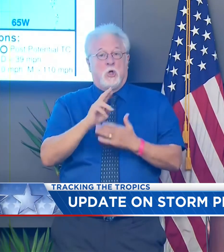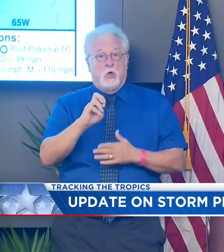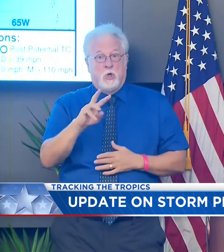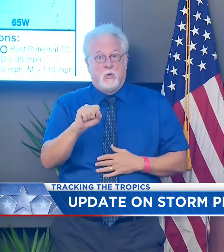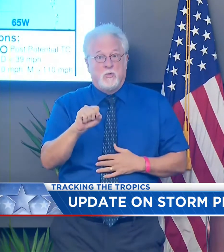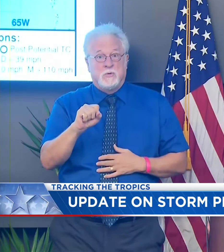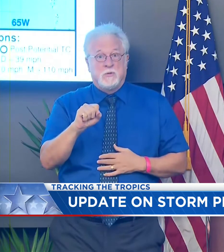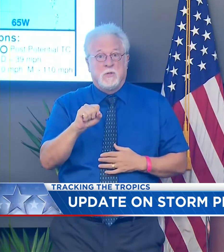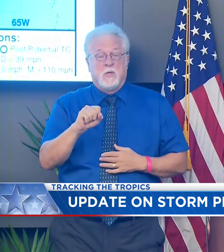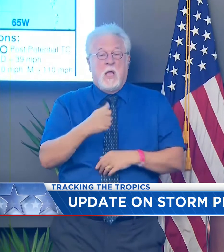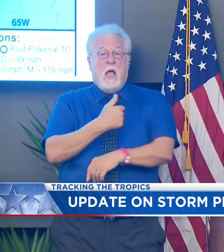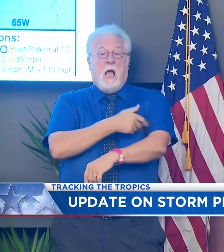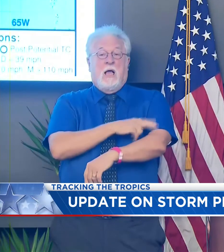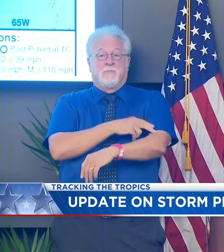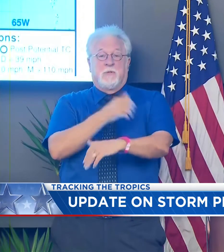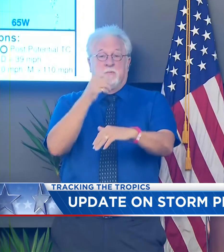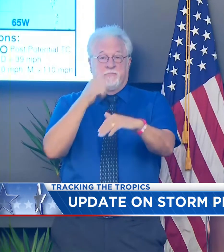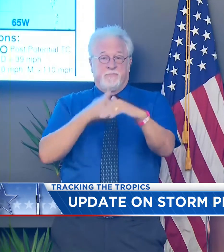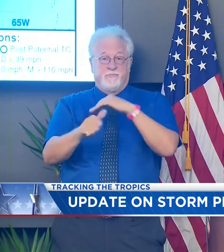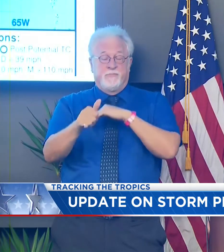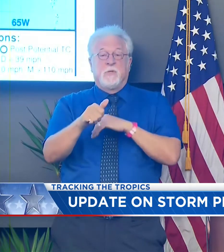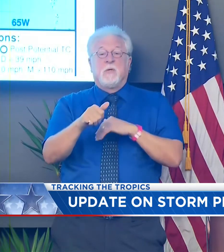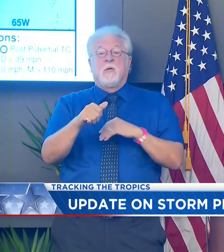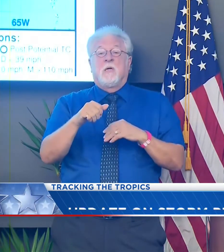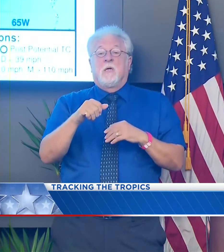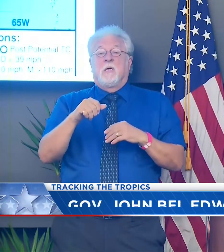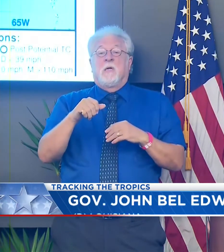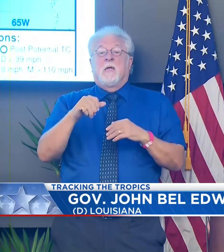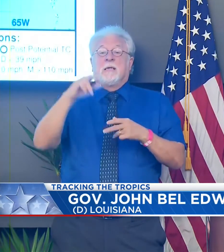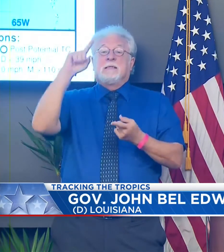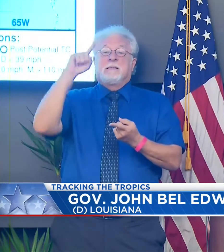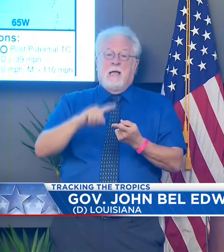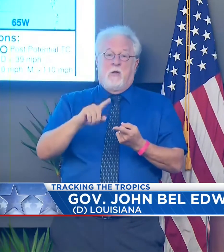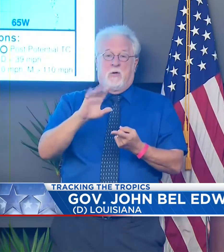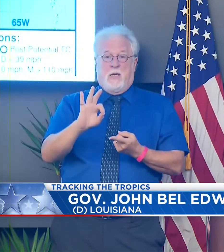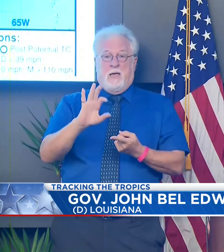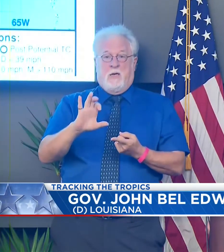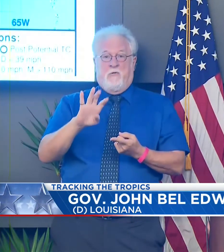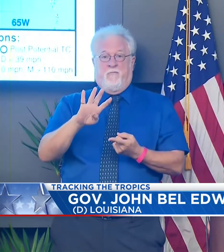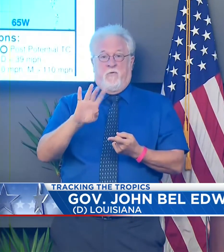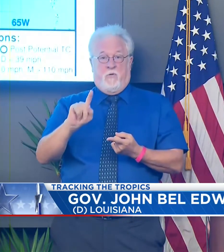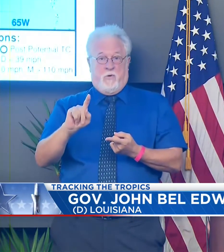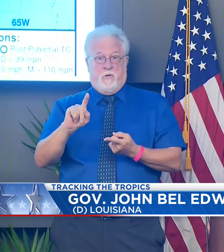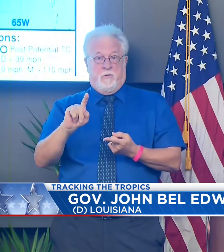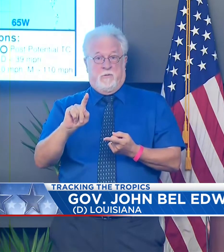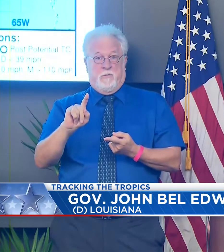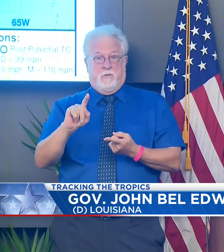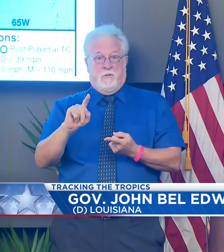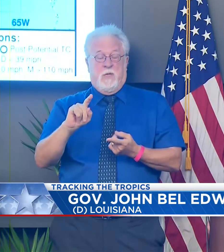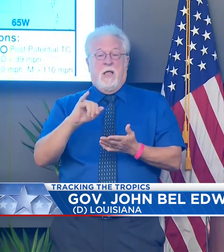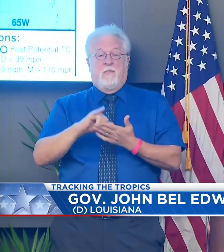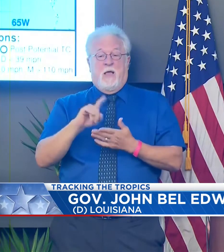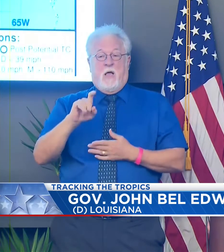CASES OF COVID-19. AGAIN, THOSE ARE FOR TWO DAYS. THE GOOD NEWS WE HAVE IS THAT